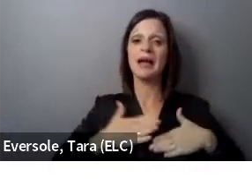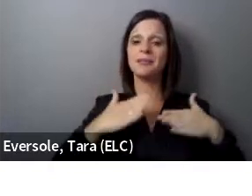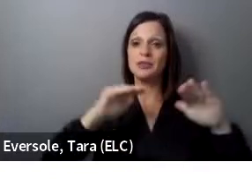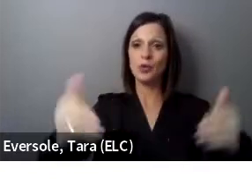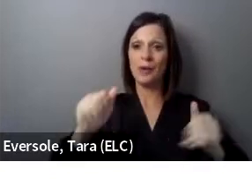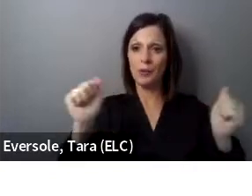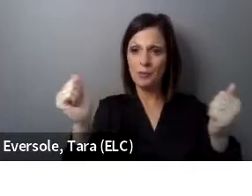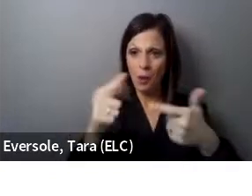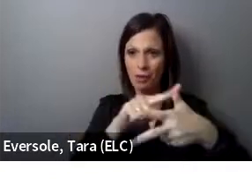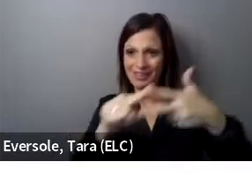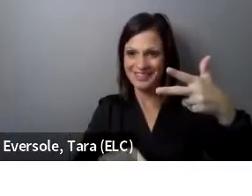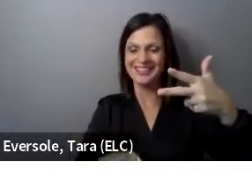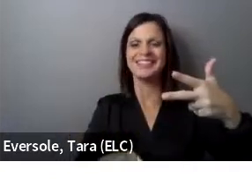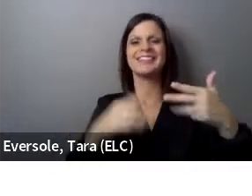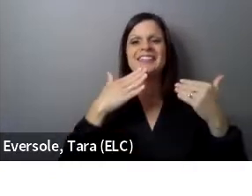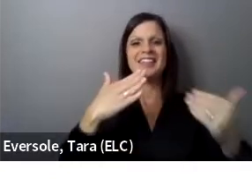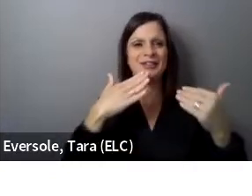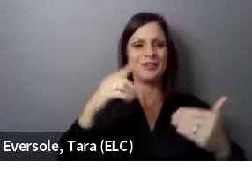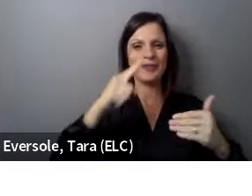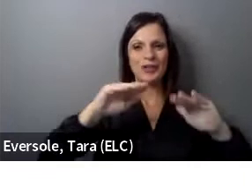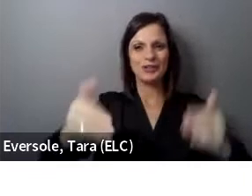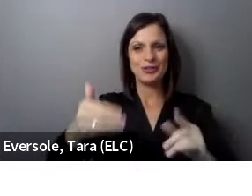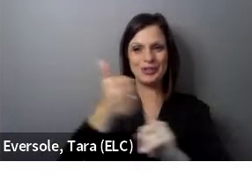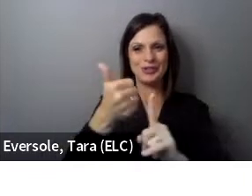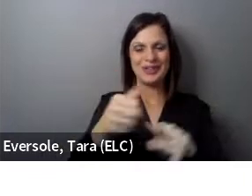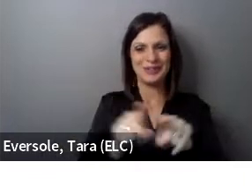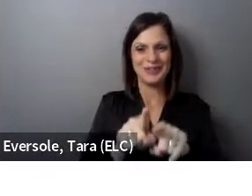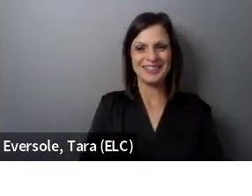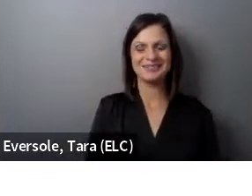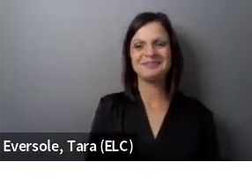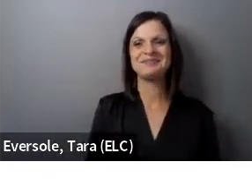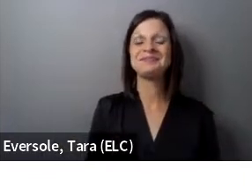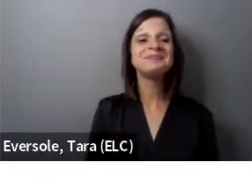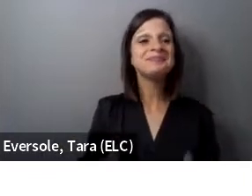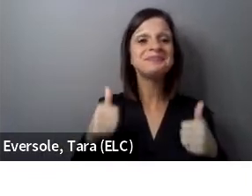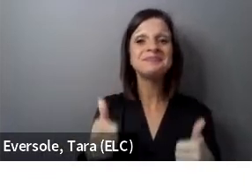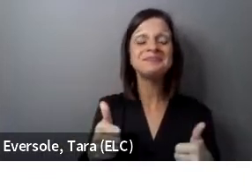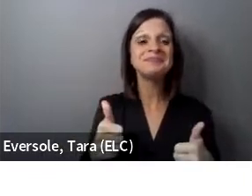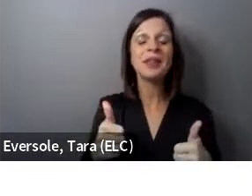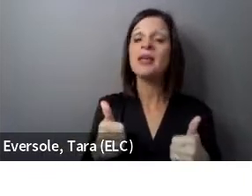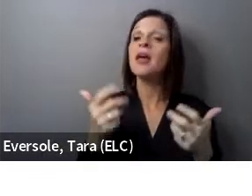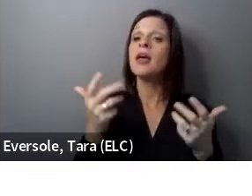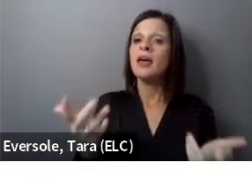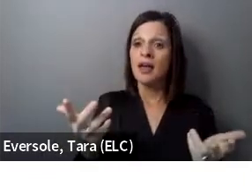with her experience in life stories. Again, I'm very pleased to welcome all of you here. Thank you for introducing yourself. All right. With that. I think that we can turn it over to the panel discussion.